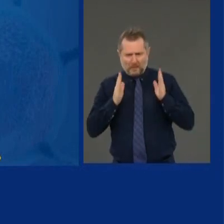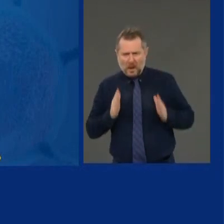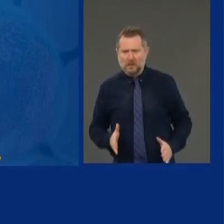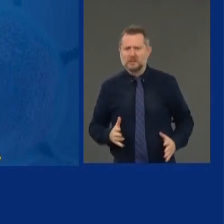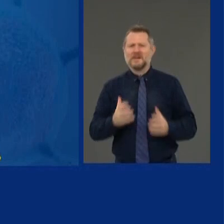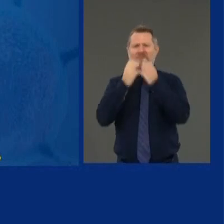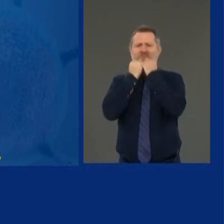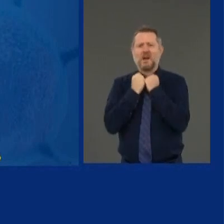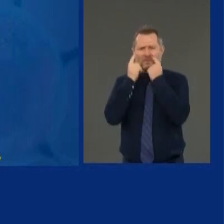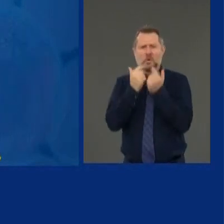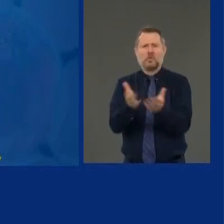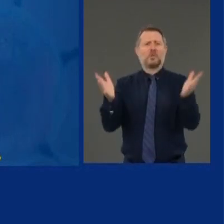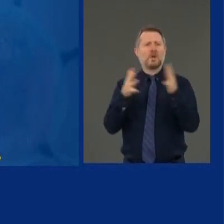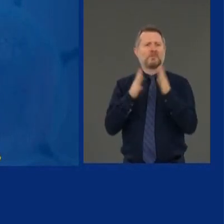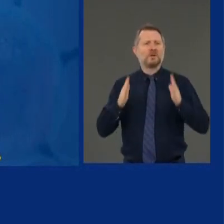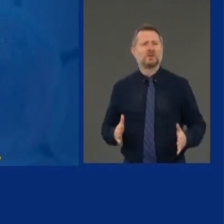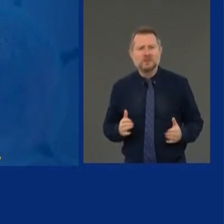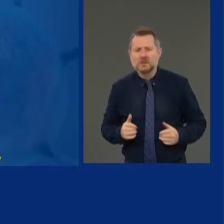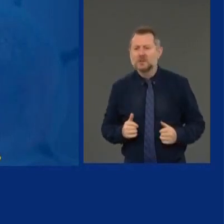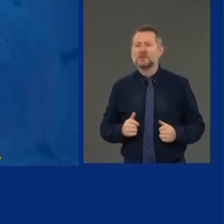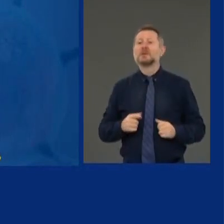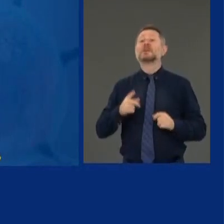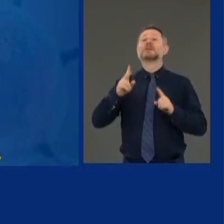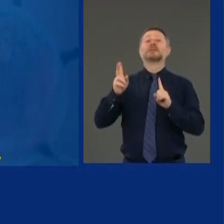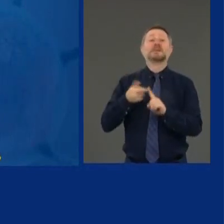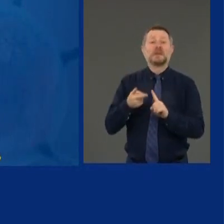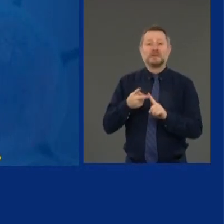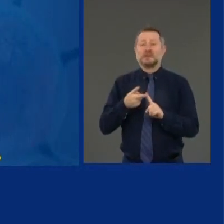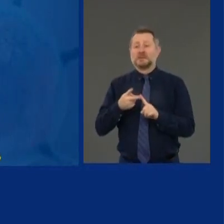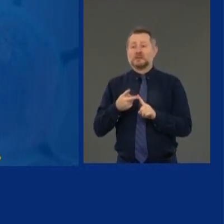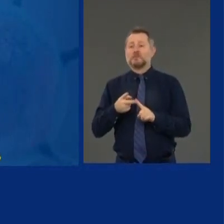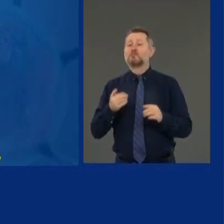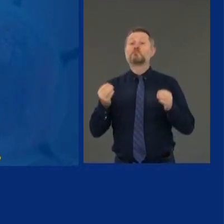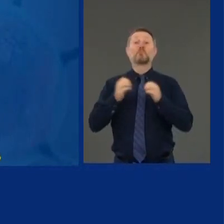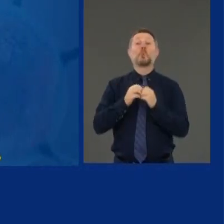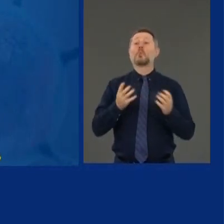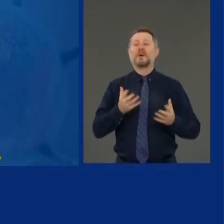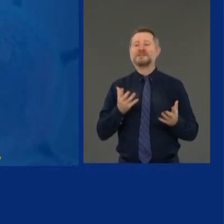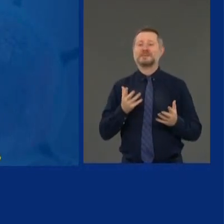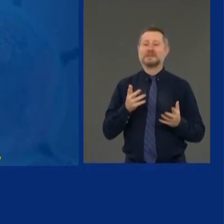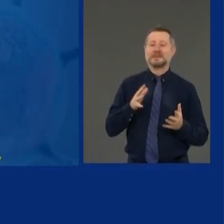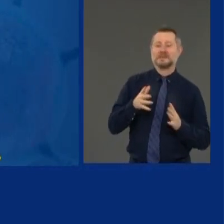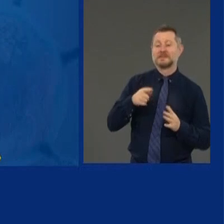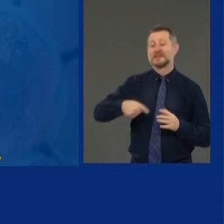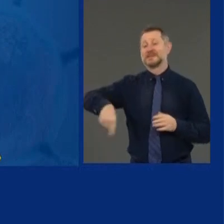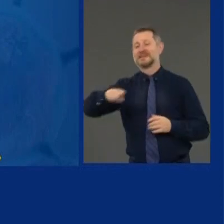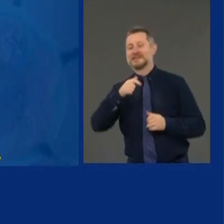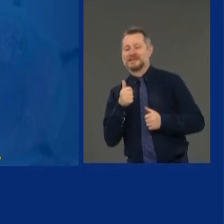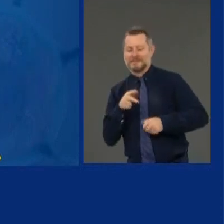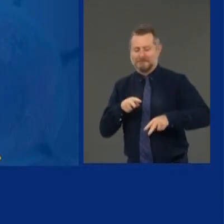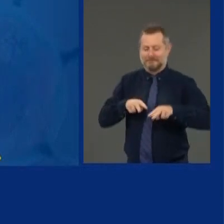WE'RE AMERICANS.